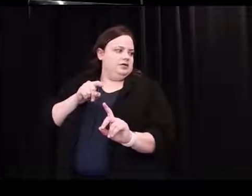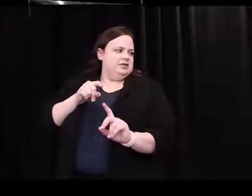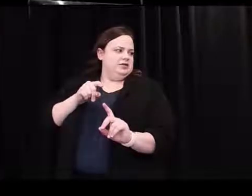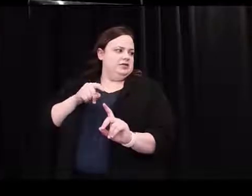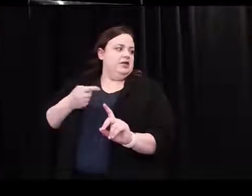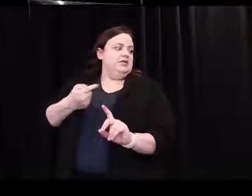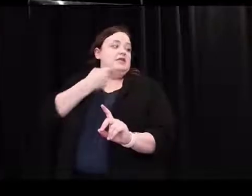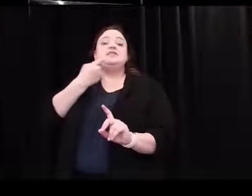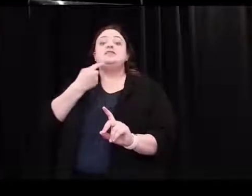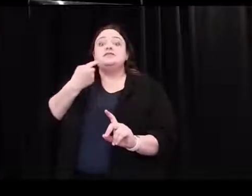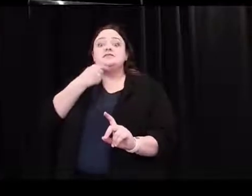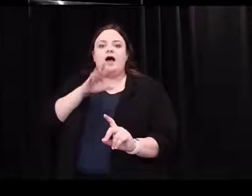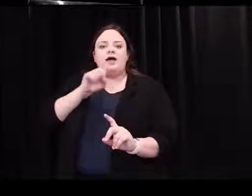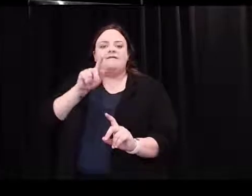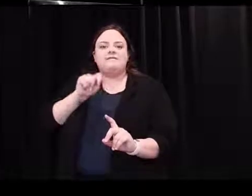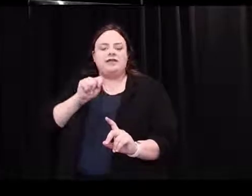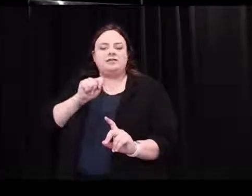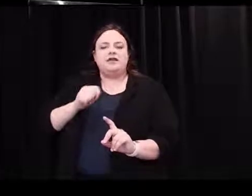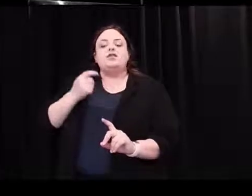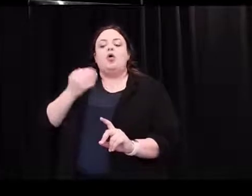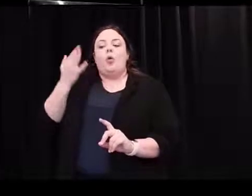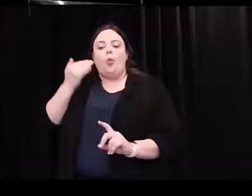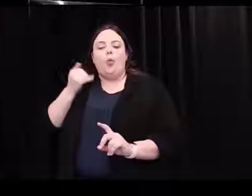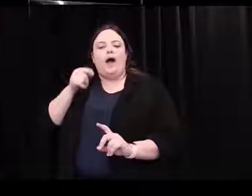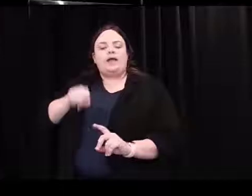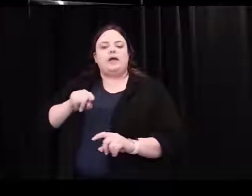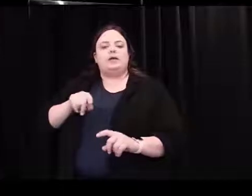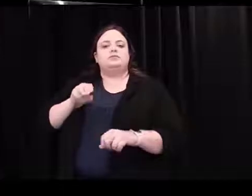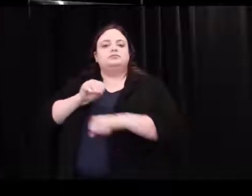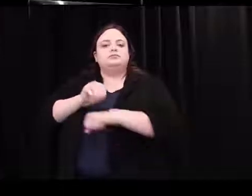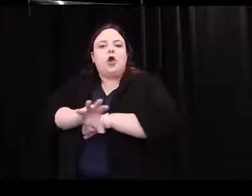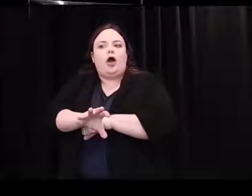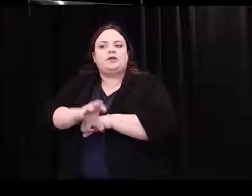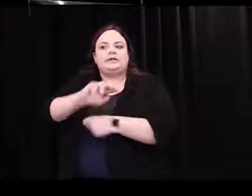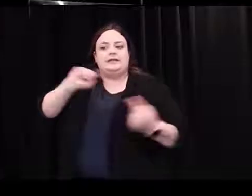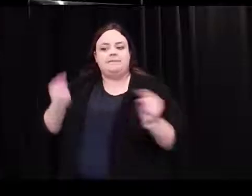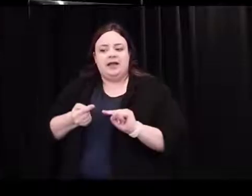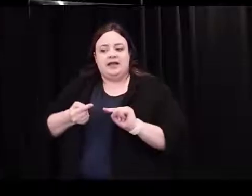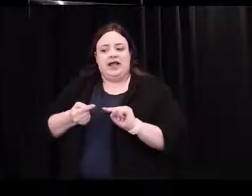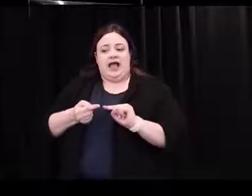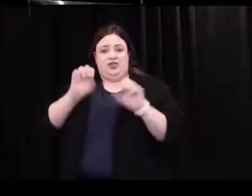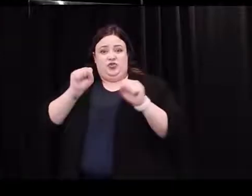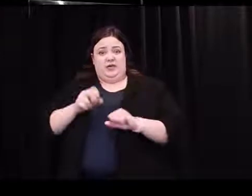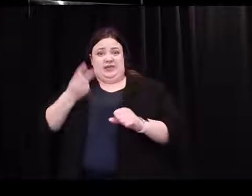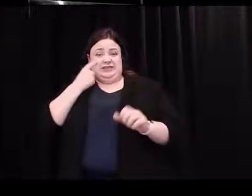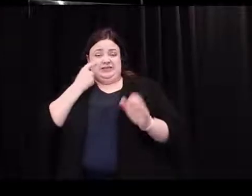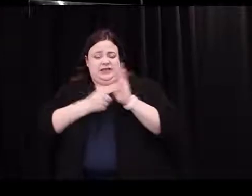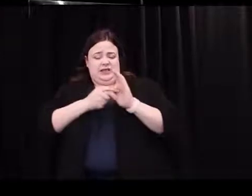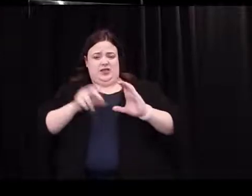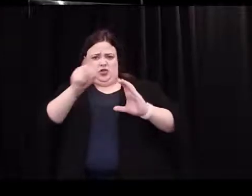website caused people pain. Because as you go around the circle and you see it says my pain,